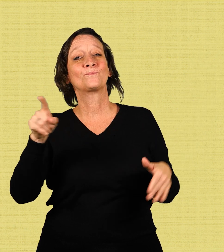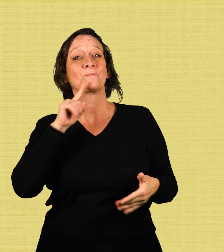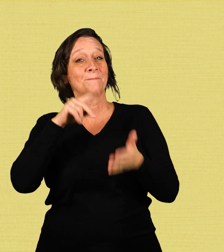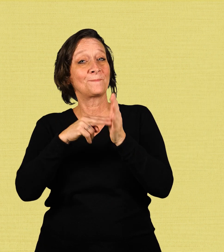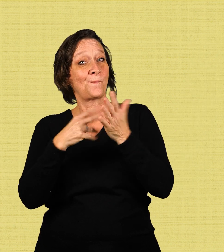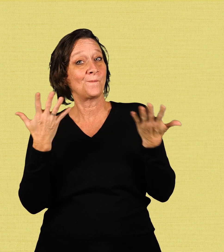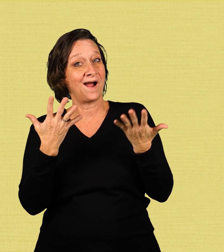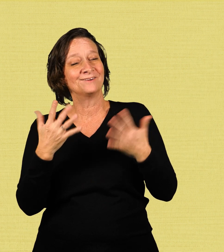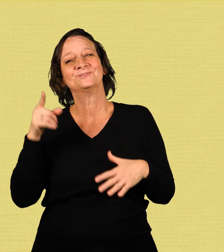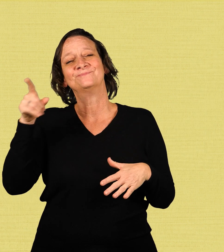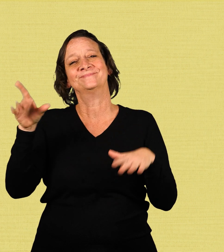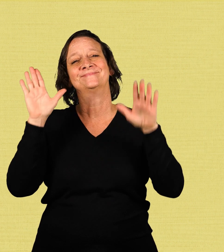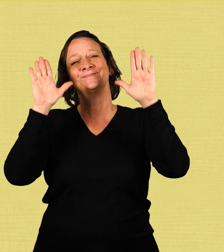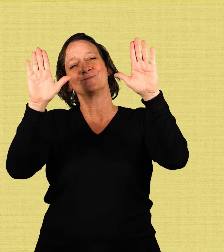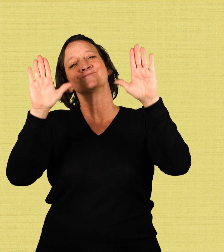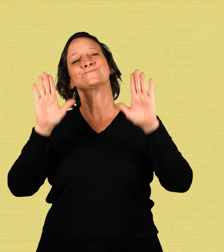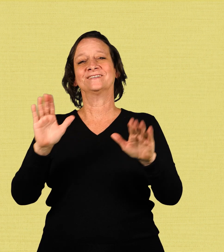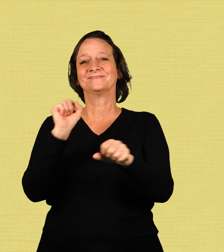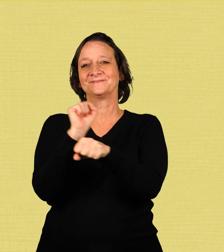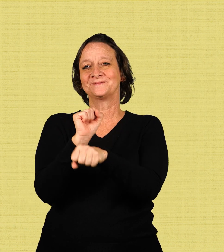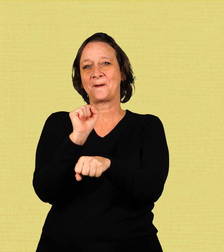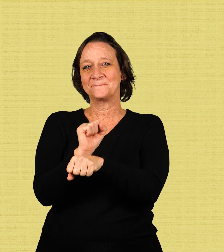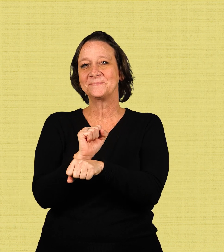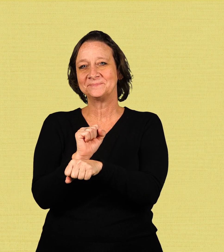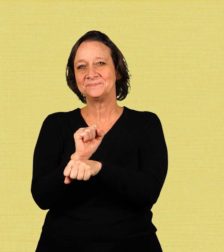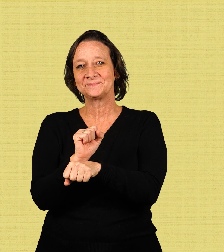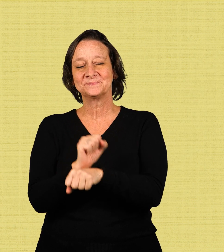she really means that she did a great job.